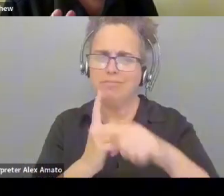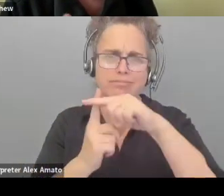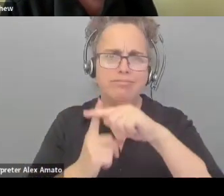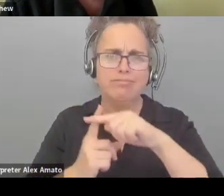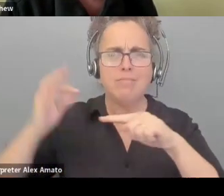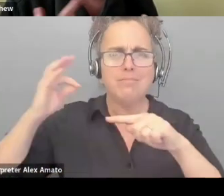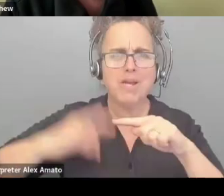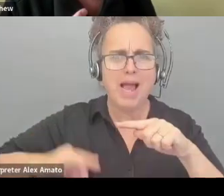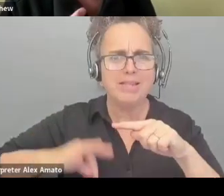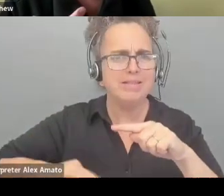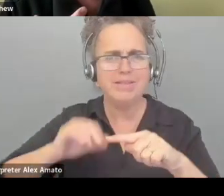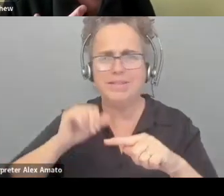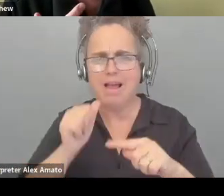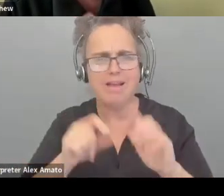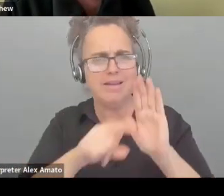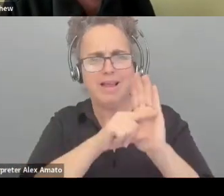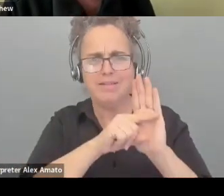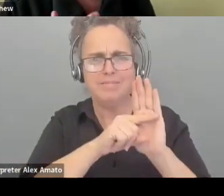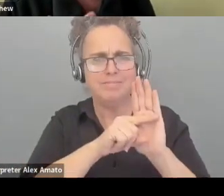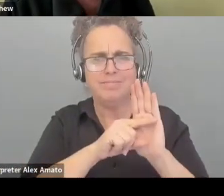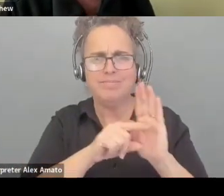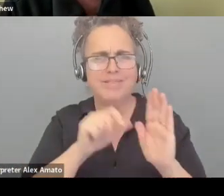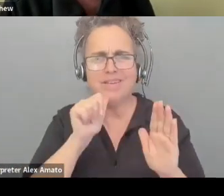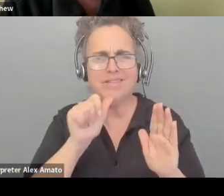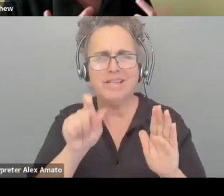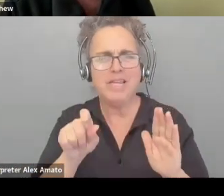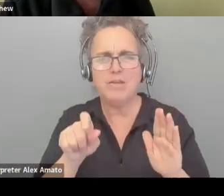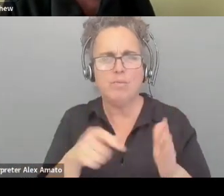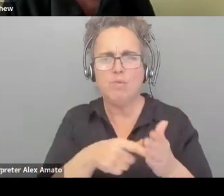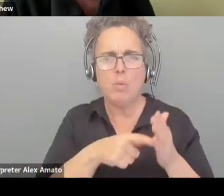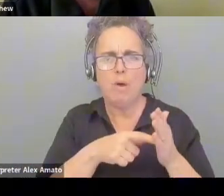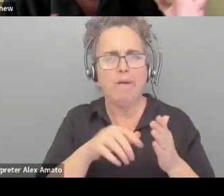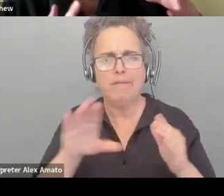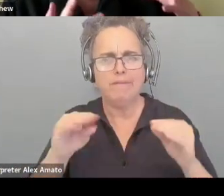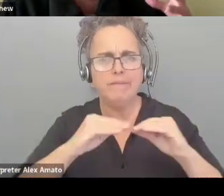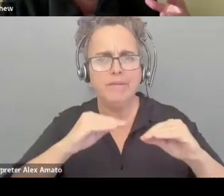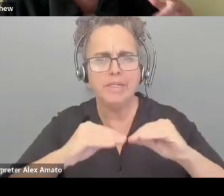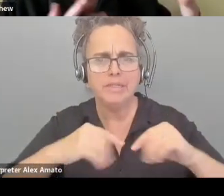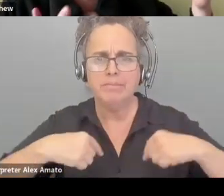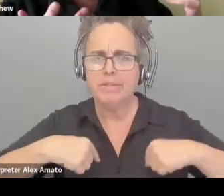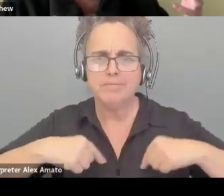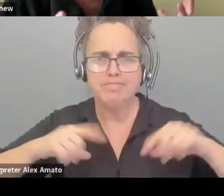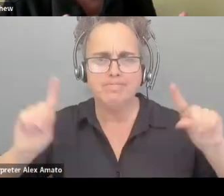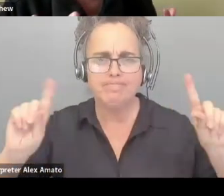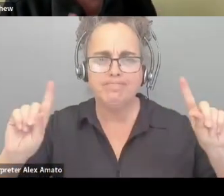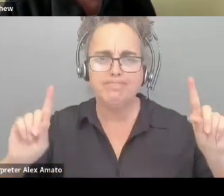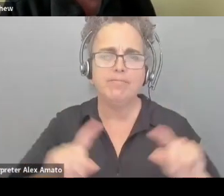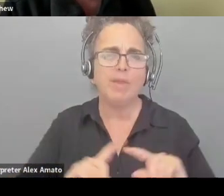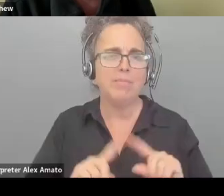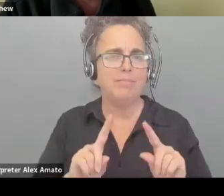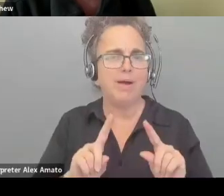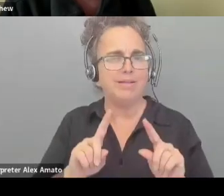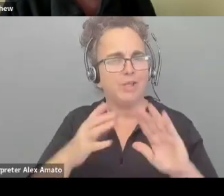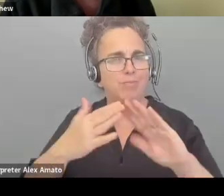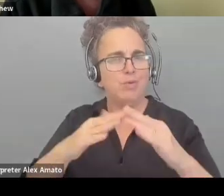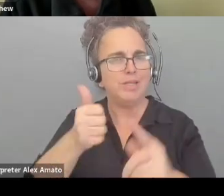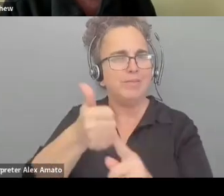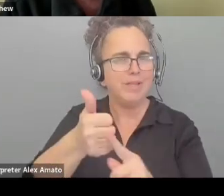as something that needs to be repaired or changed or addressed outside of like what the community actually would like to see.